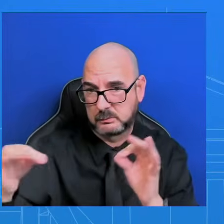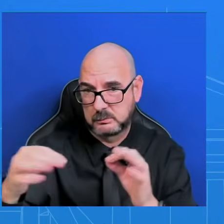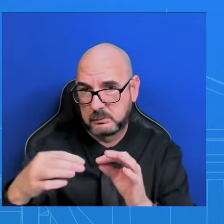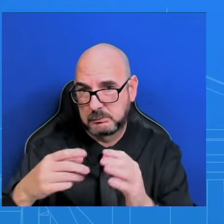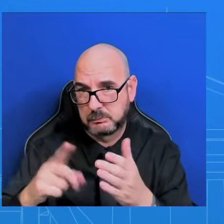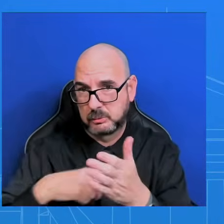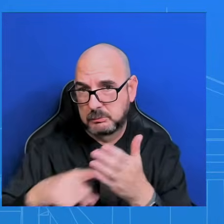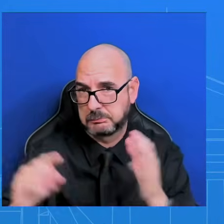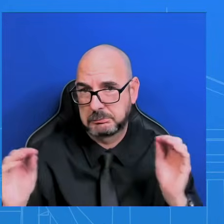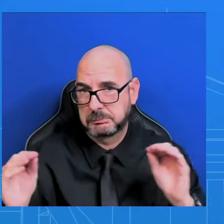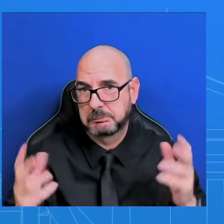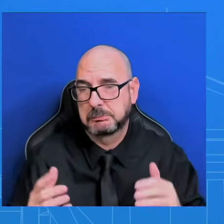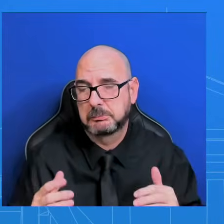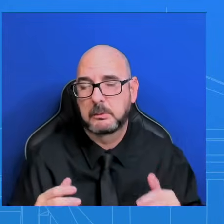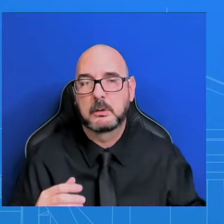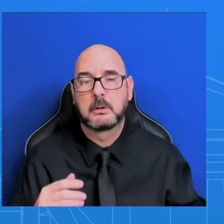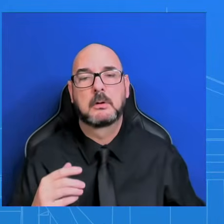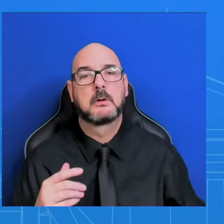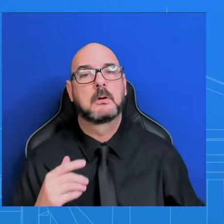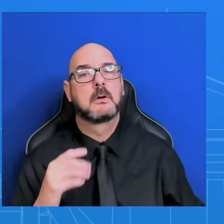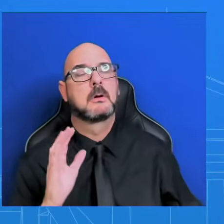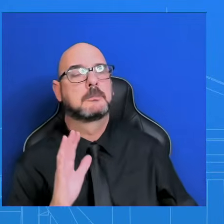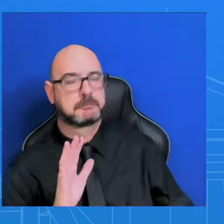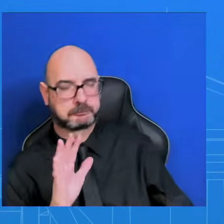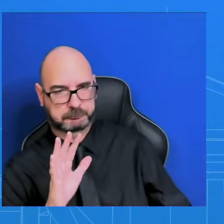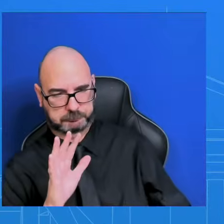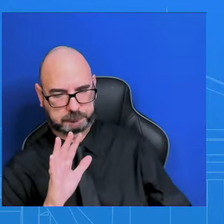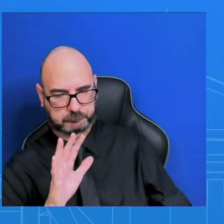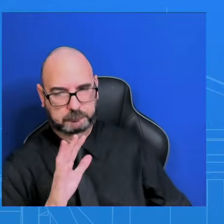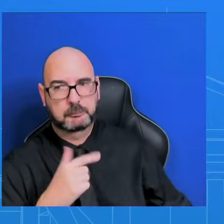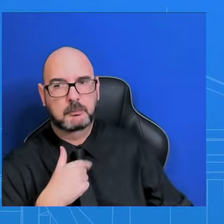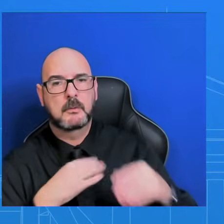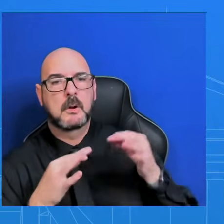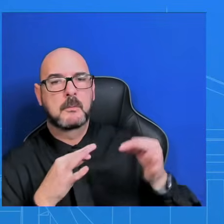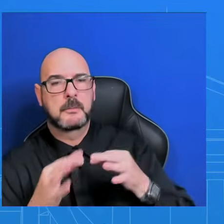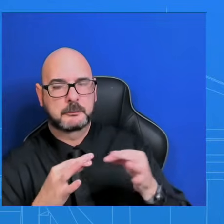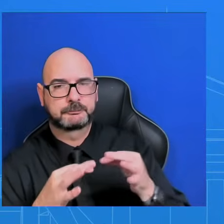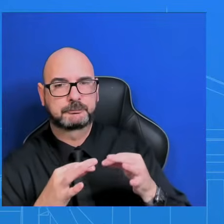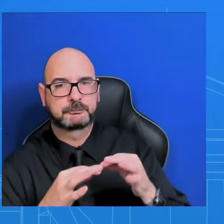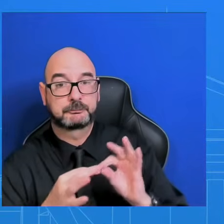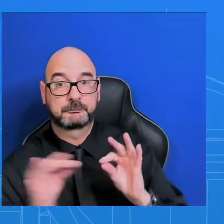But when -- you know, when you use the phrase "river to the sea," it --